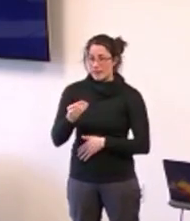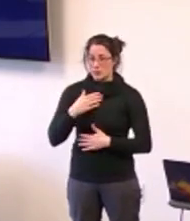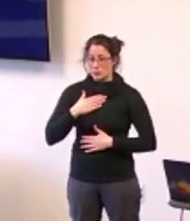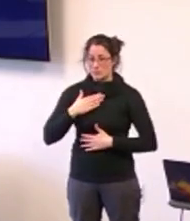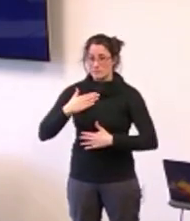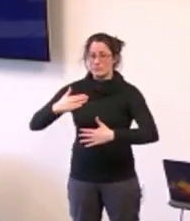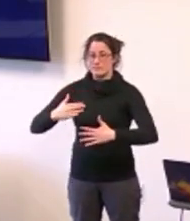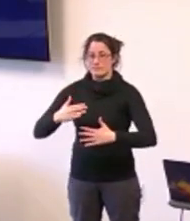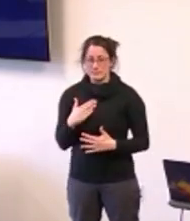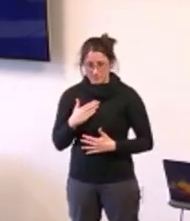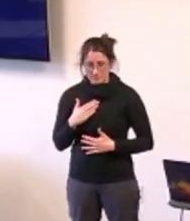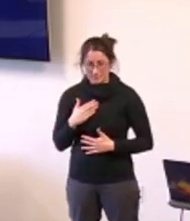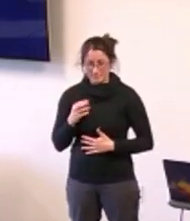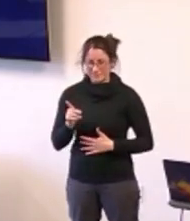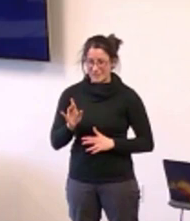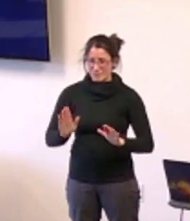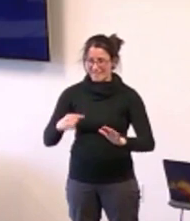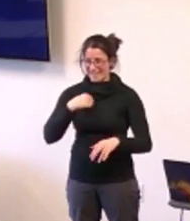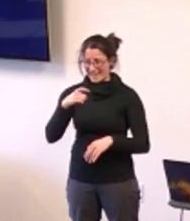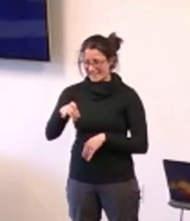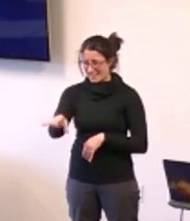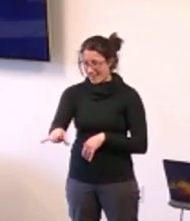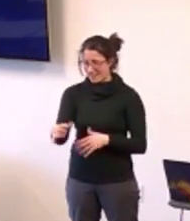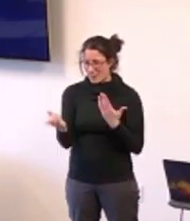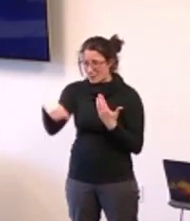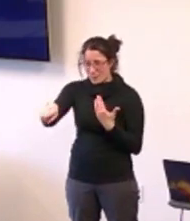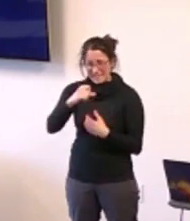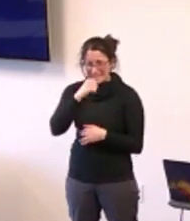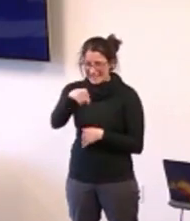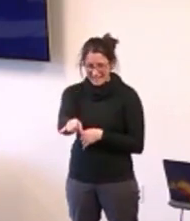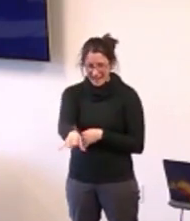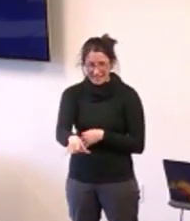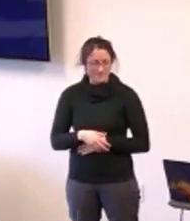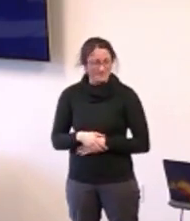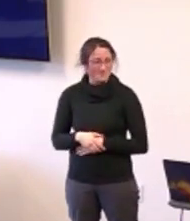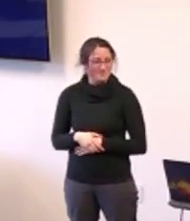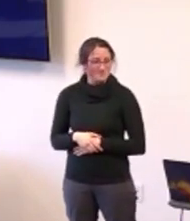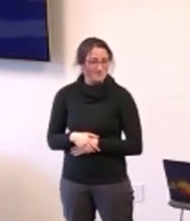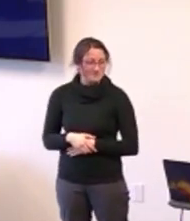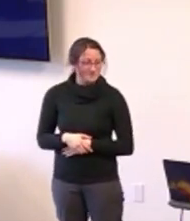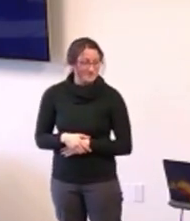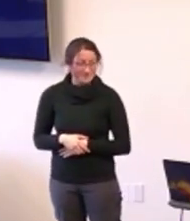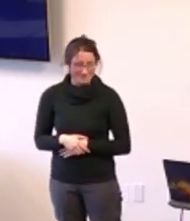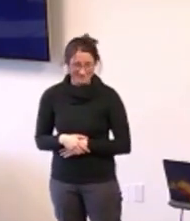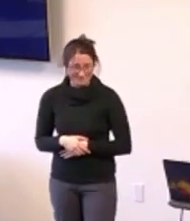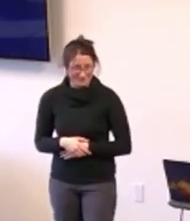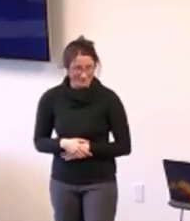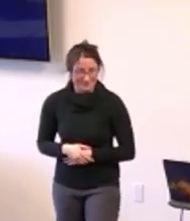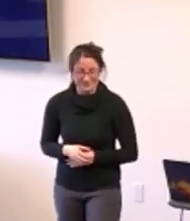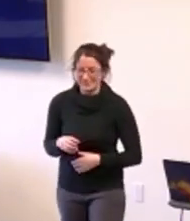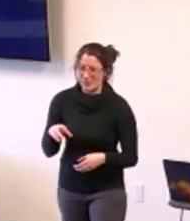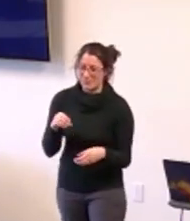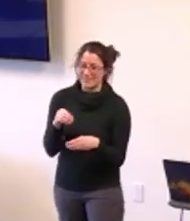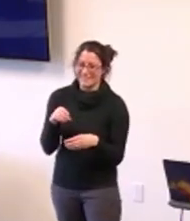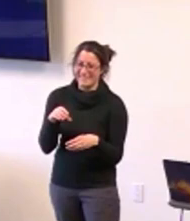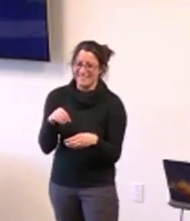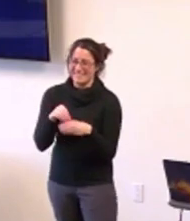Great. I needed that. You might not have. In the criminal legal system, the vast majority of people are not just-- .